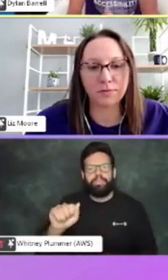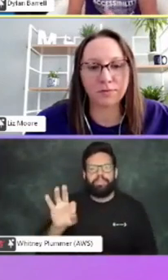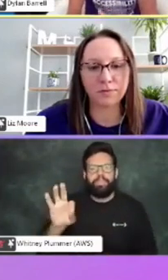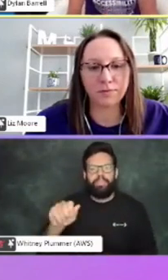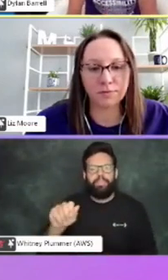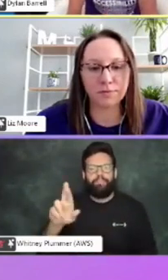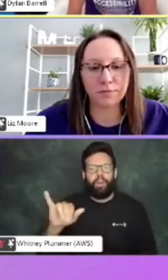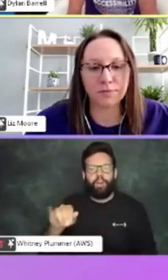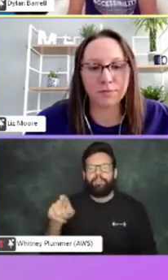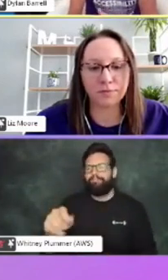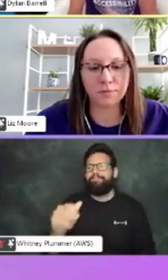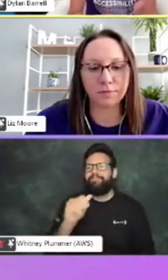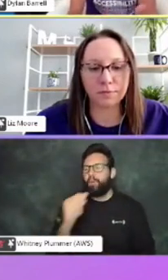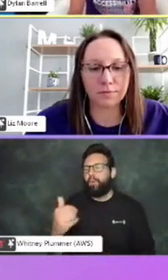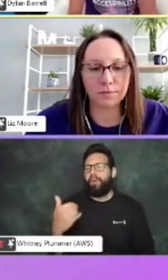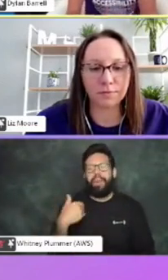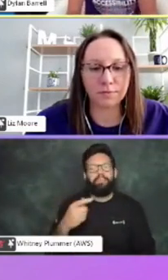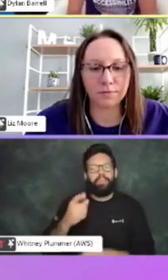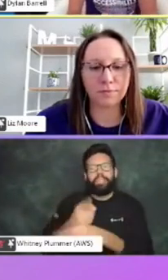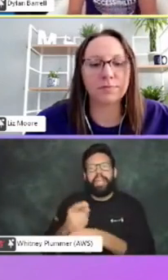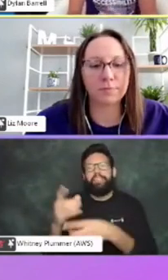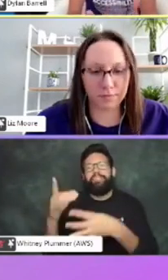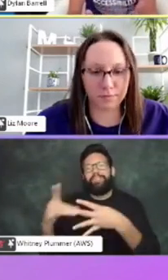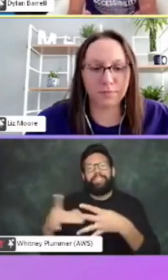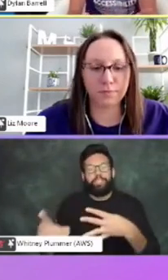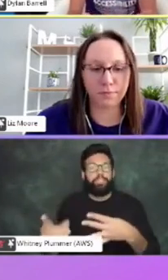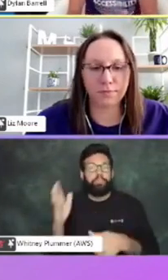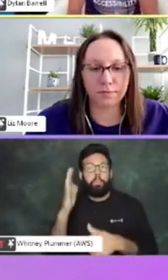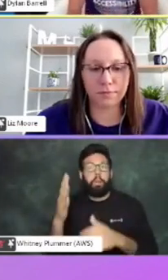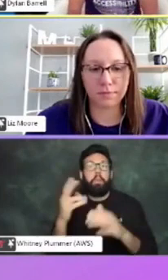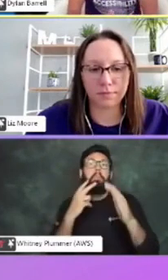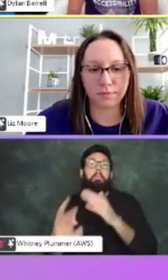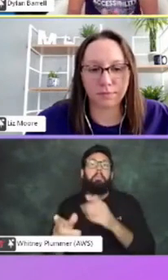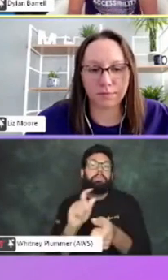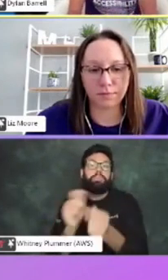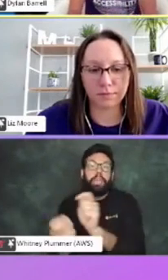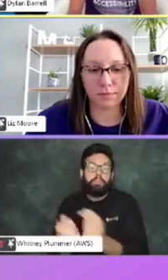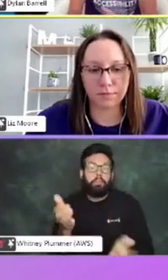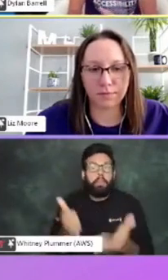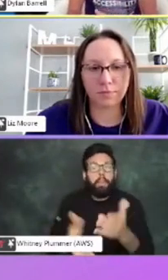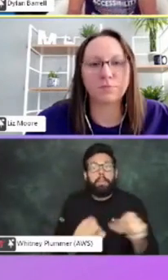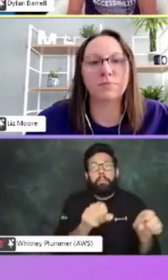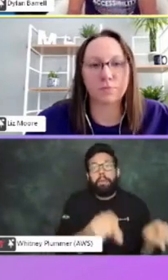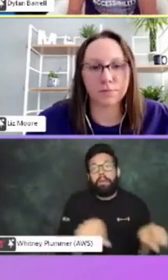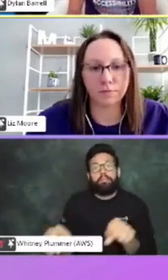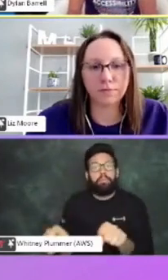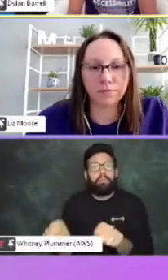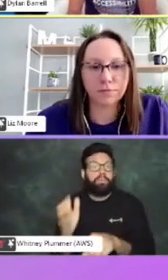in order to do that; that is changing. So it's quite possible that at some point we may release a Safari version.